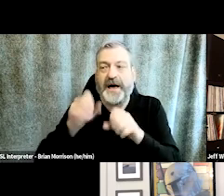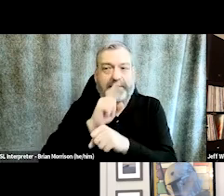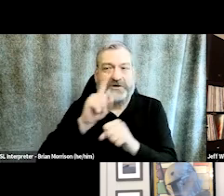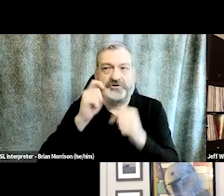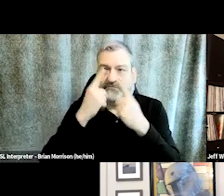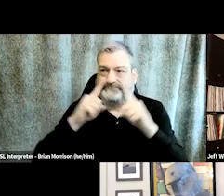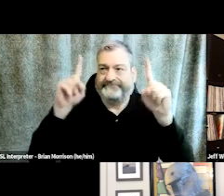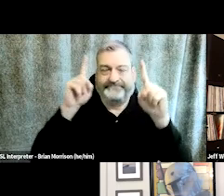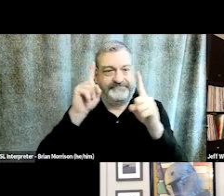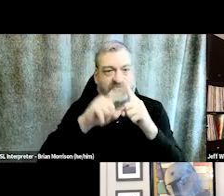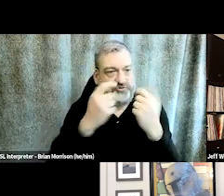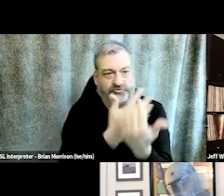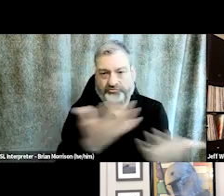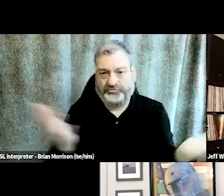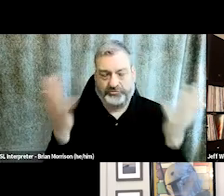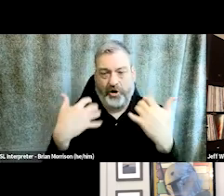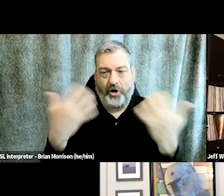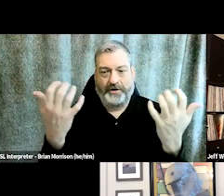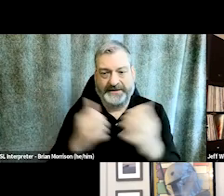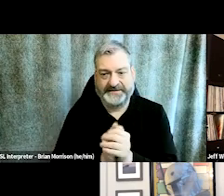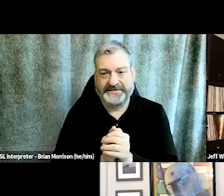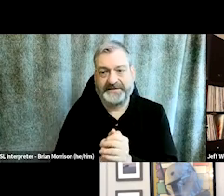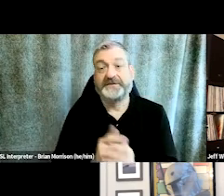So Jeff, really appreciate you joining us today.